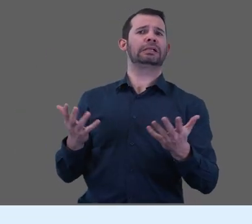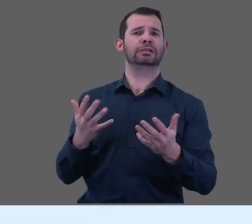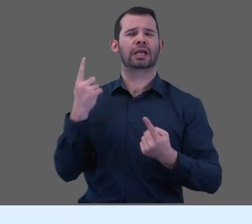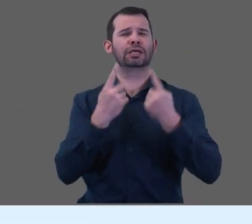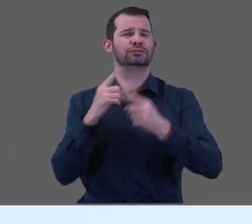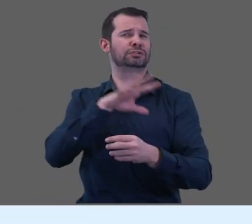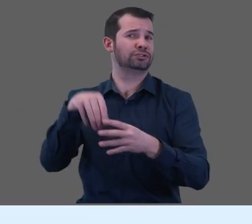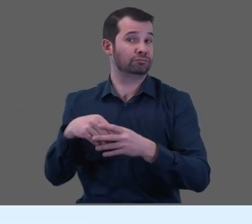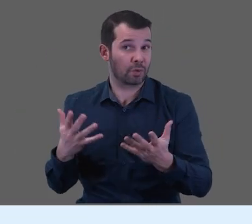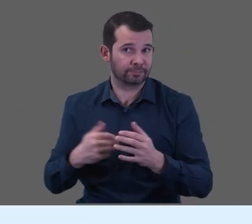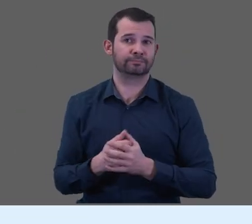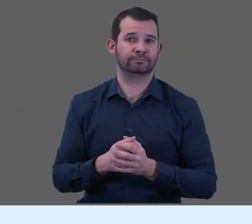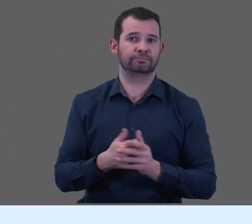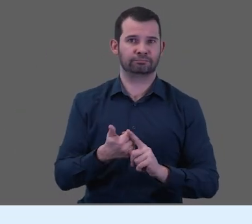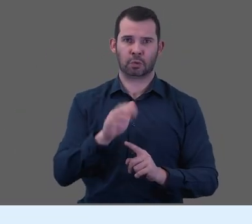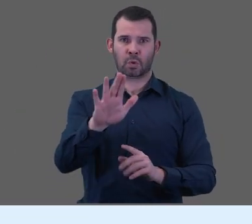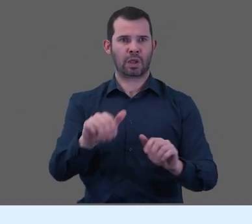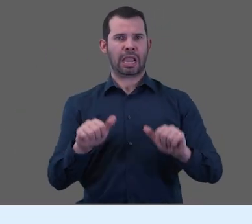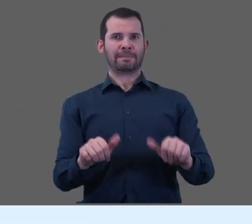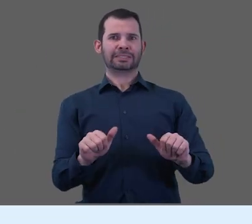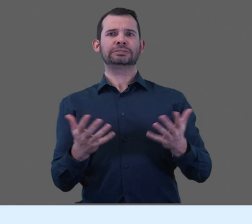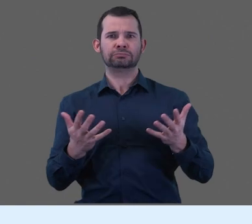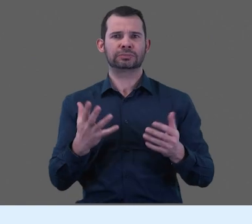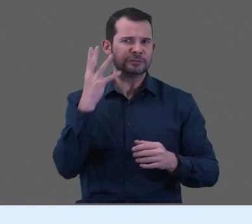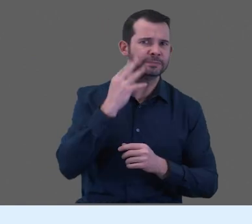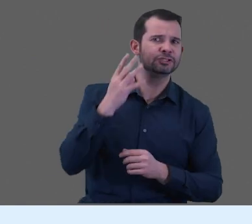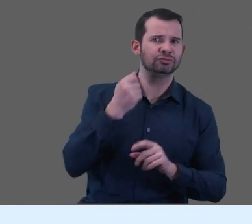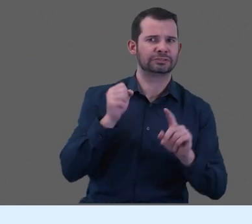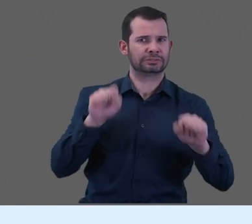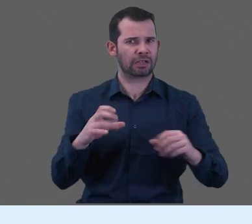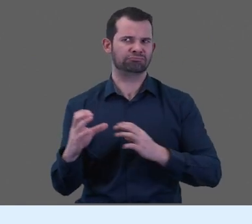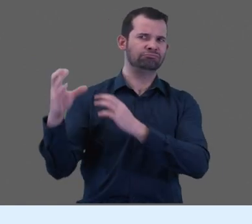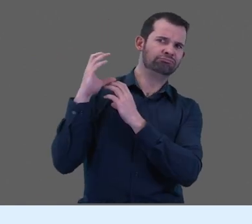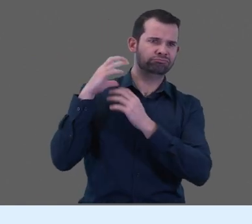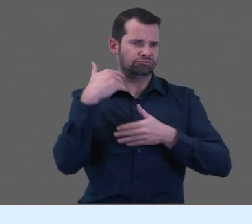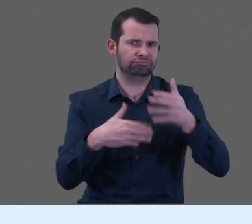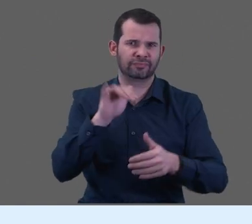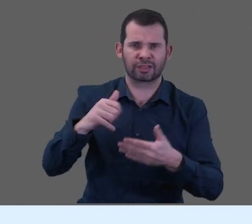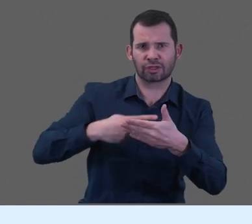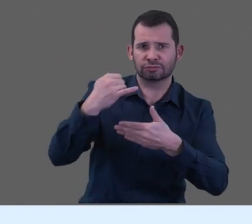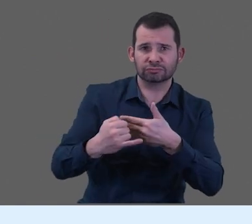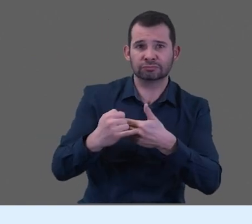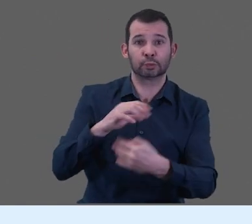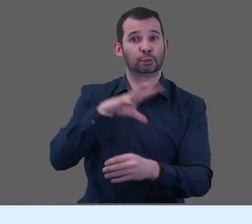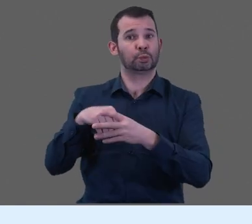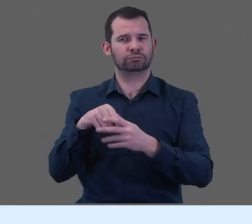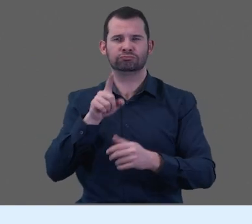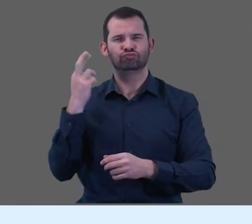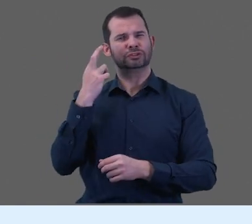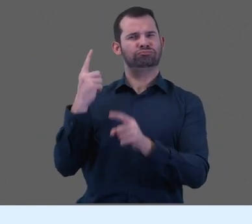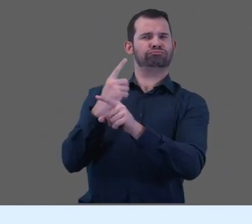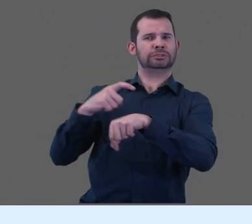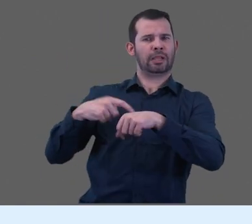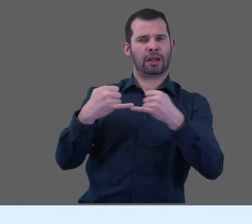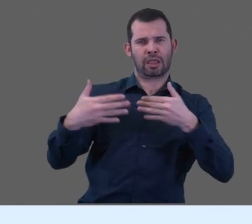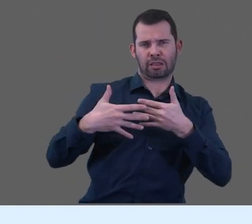Feasibility considers your capacity and experience to undertake the project, including a realistic timeline.